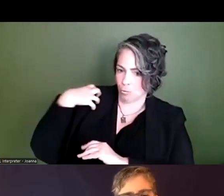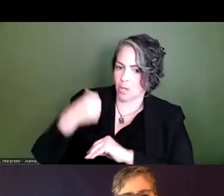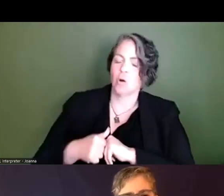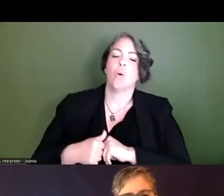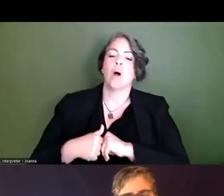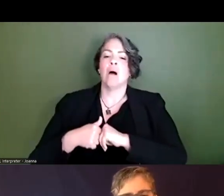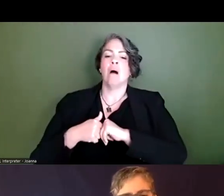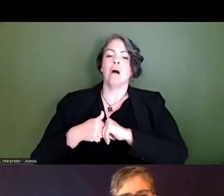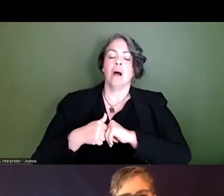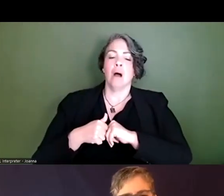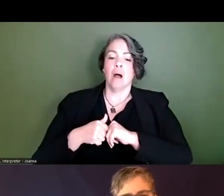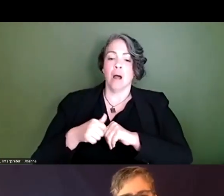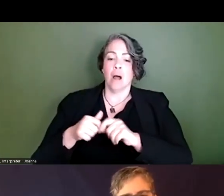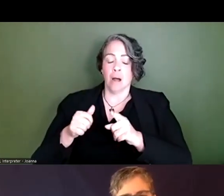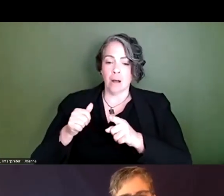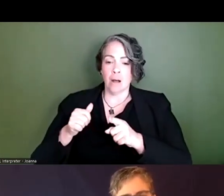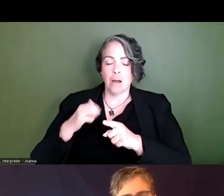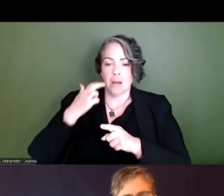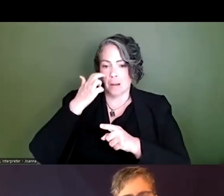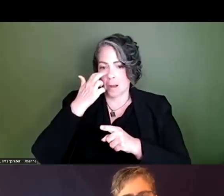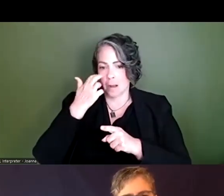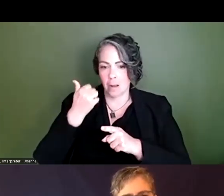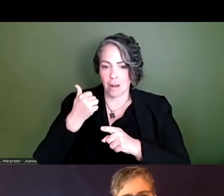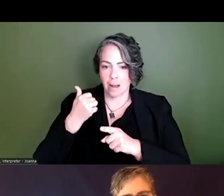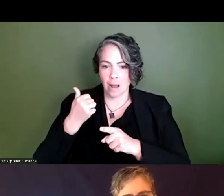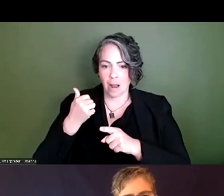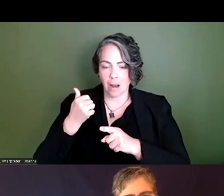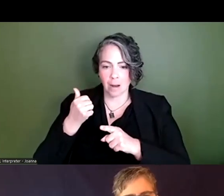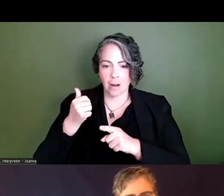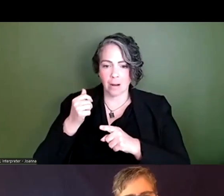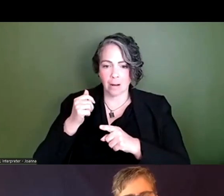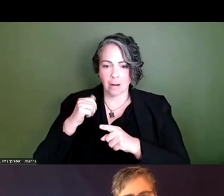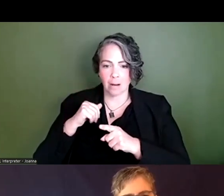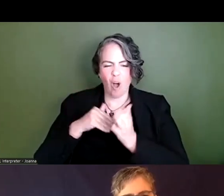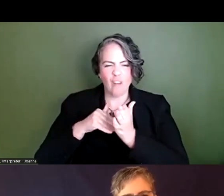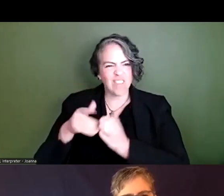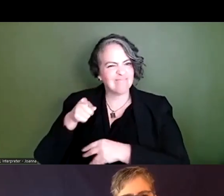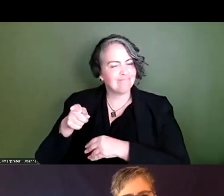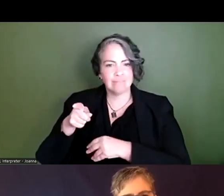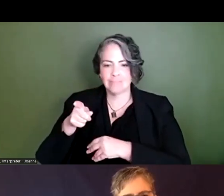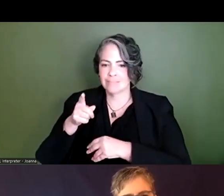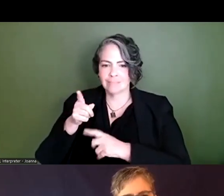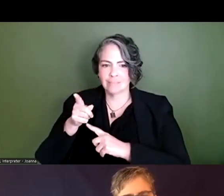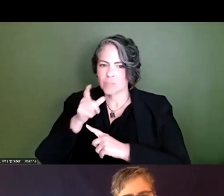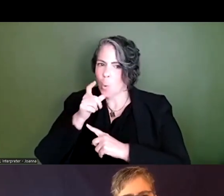through that and who just, they don't understand what Celeste was just making that point,